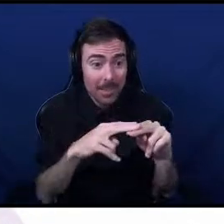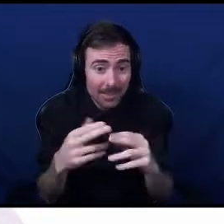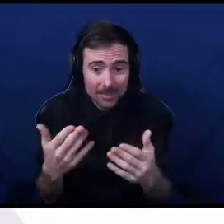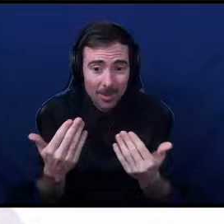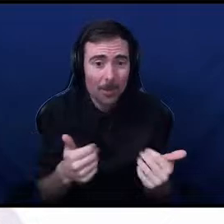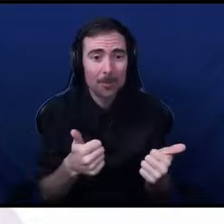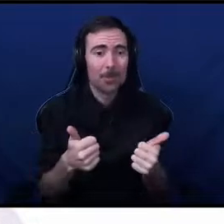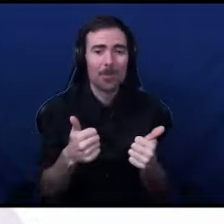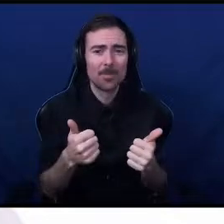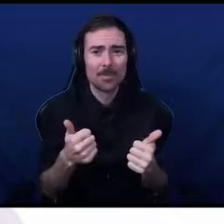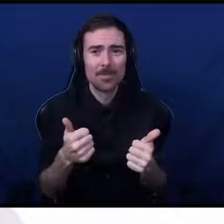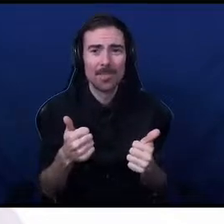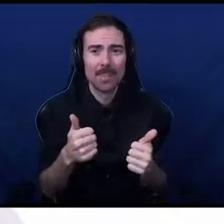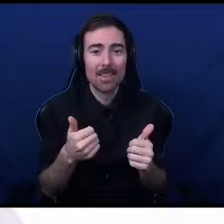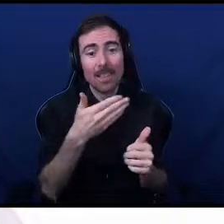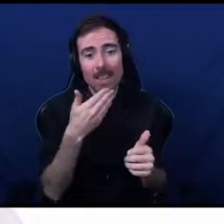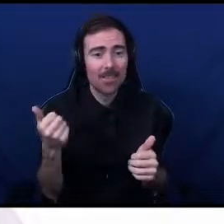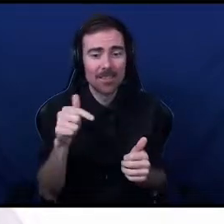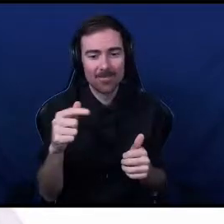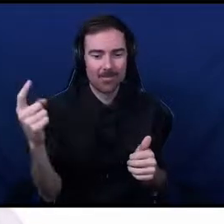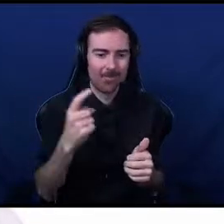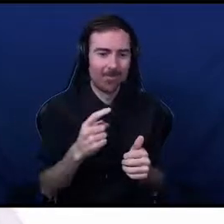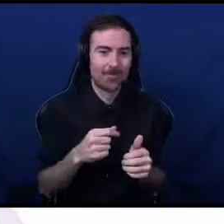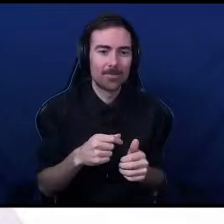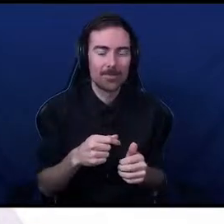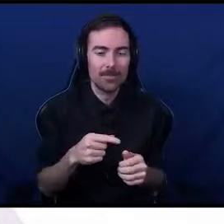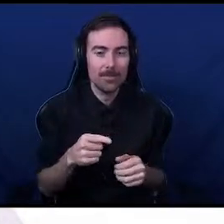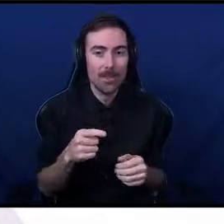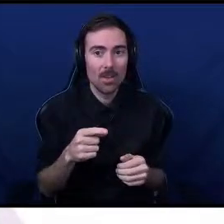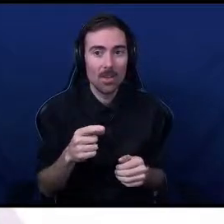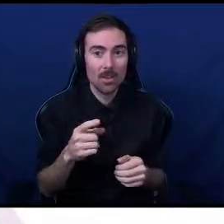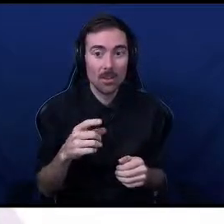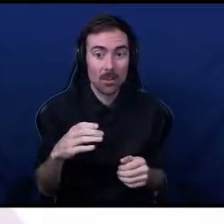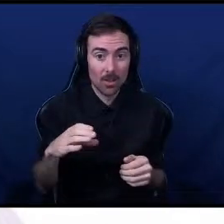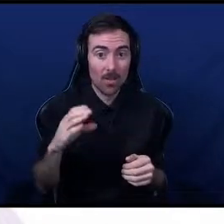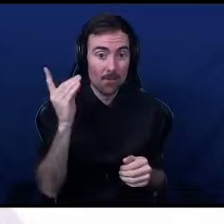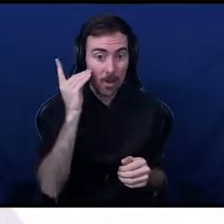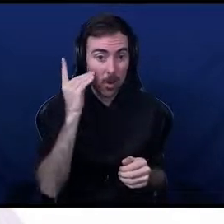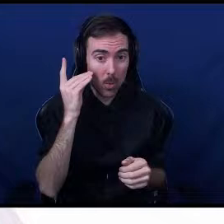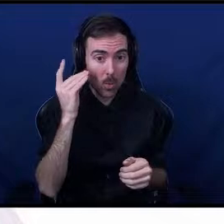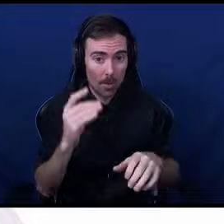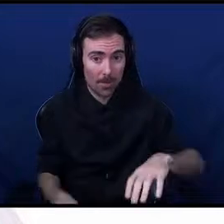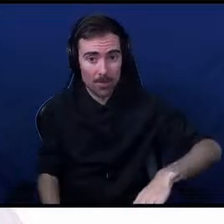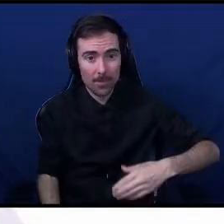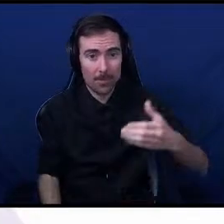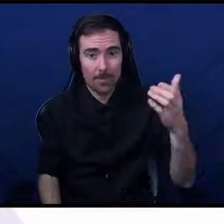have you here. Pull out your mobile phone, I want you to have a look at your mobile phone. Because in in that piece of